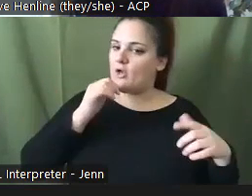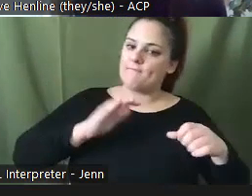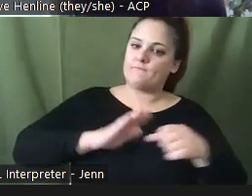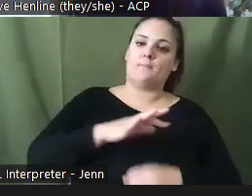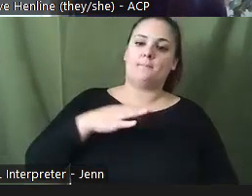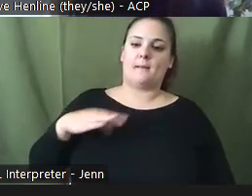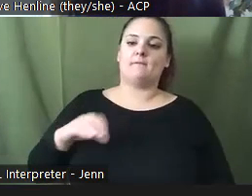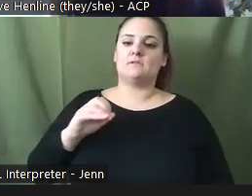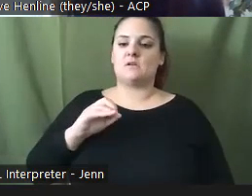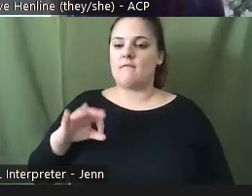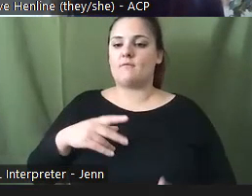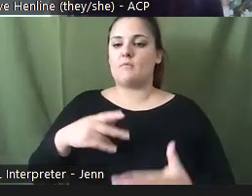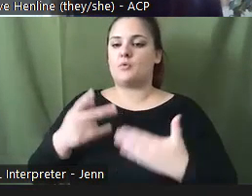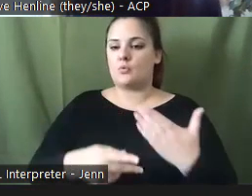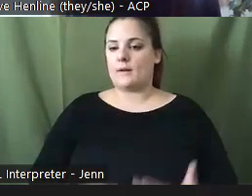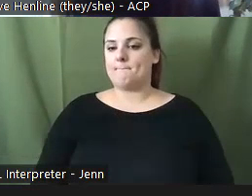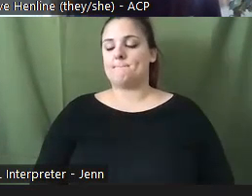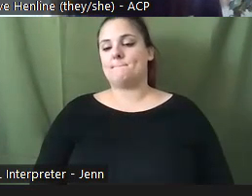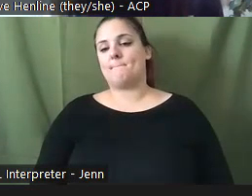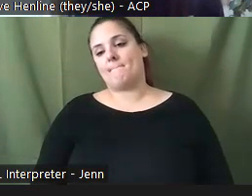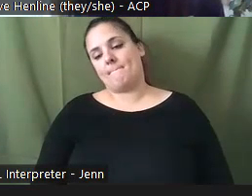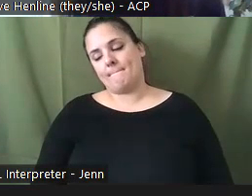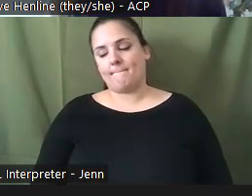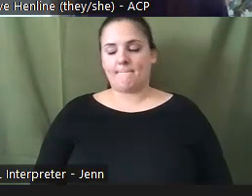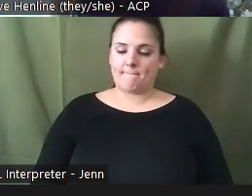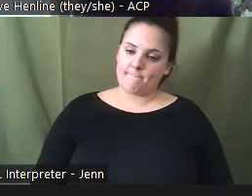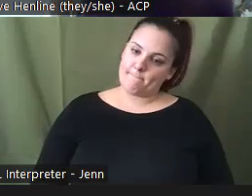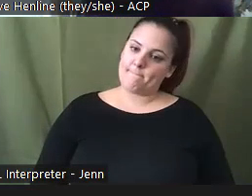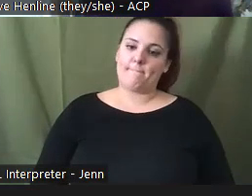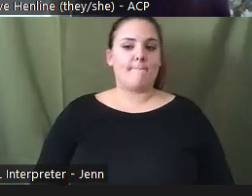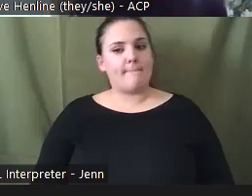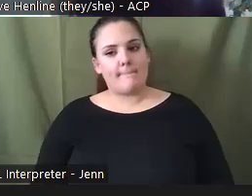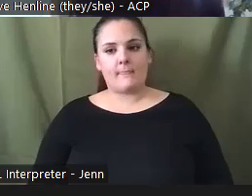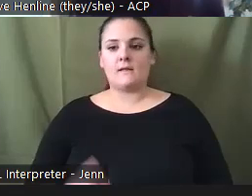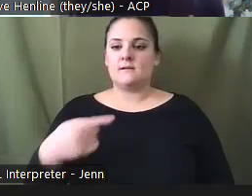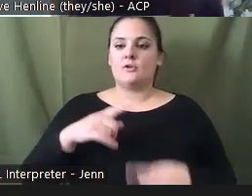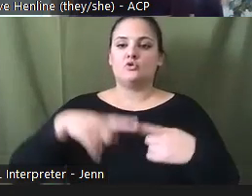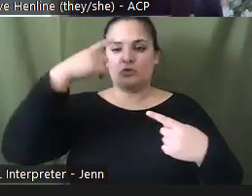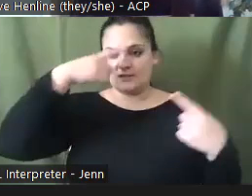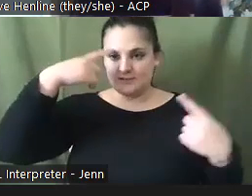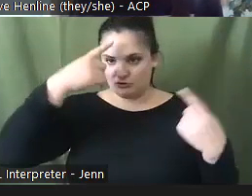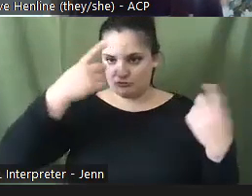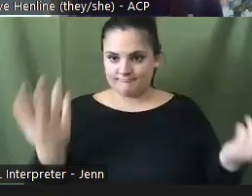protecting their actual address. And so that might be something to consider. But if somebody is a good